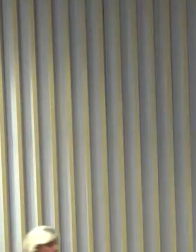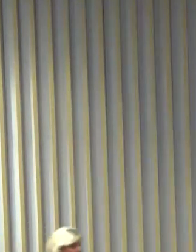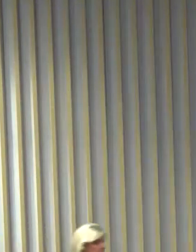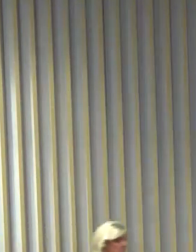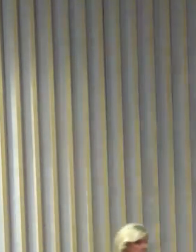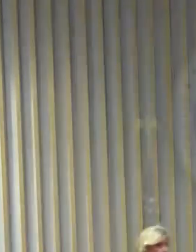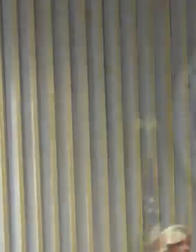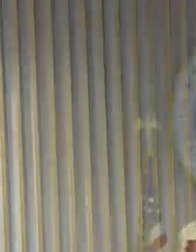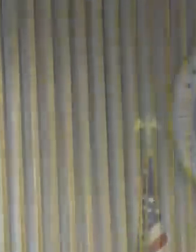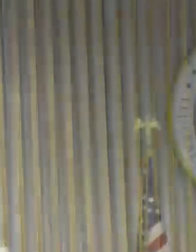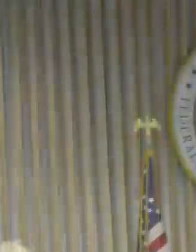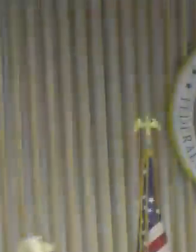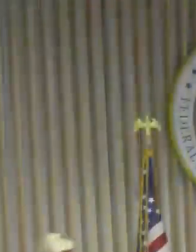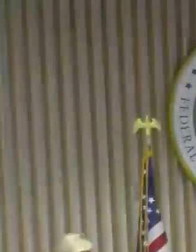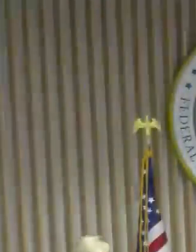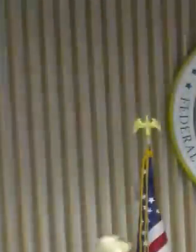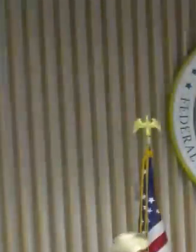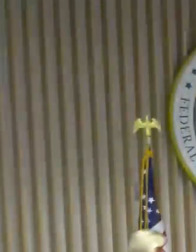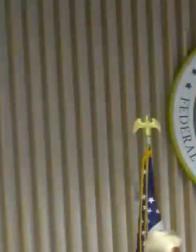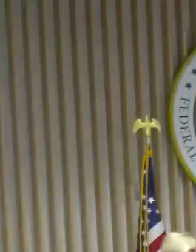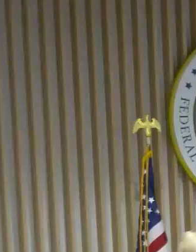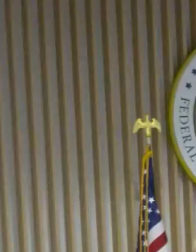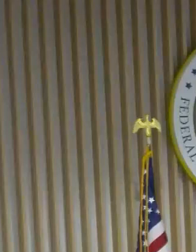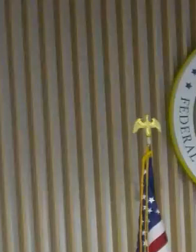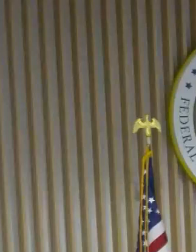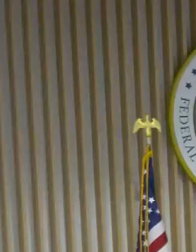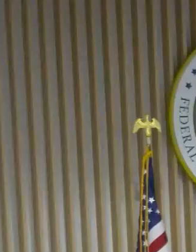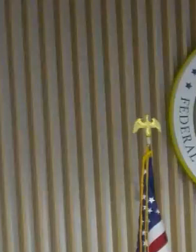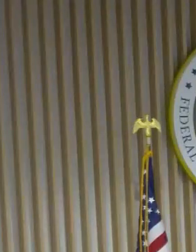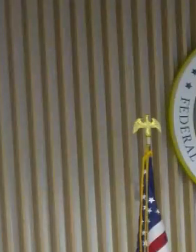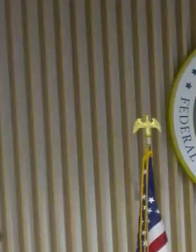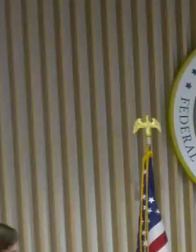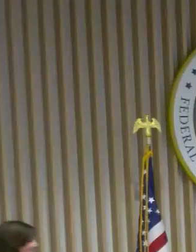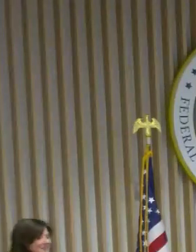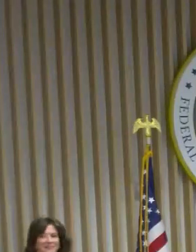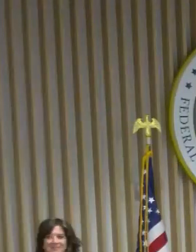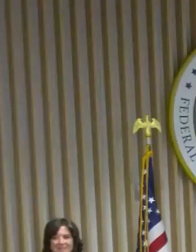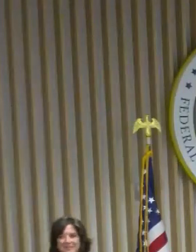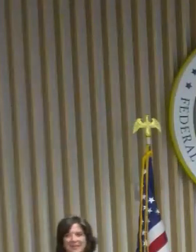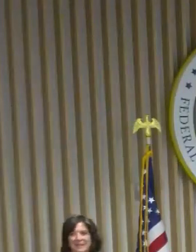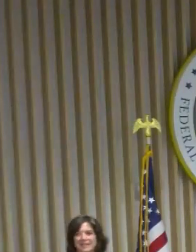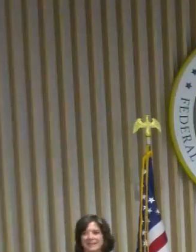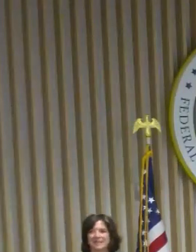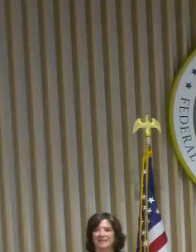REISSUES DOWN THE ROAD. IS ID EXPECTED TO HAVE OTHER DRAFT ORDERS CIRCULATED THIS YEAR? WHAT KIND OF TIMEFRAME IS IB